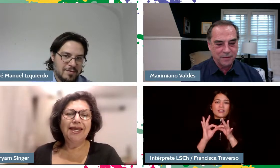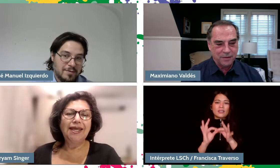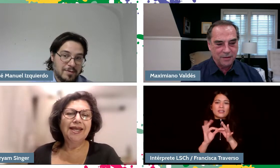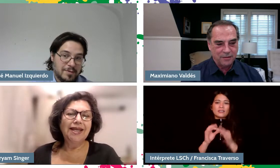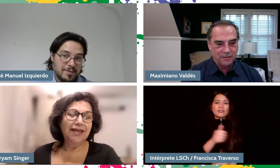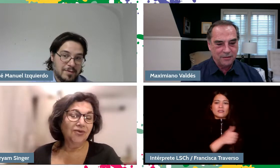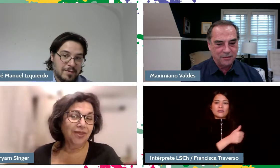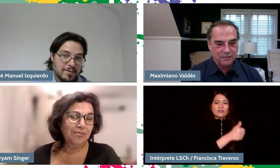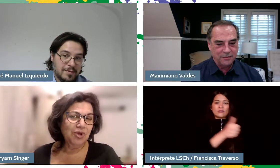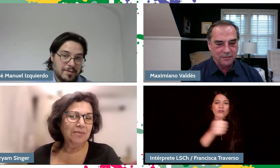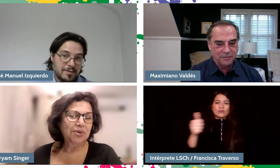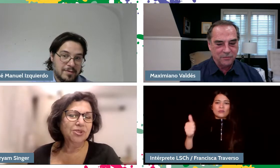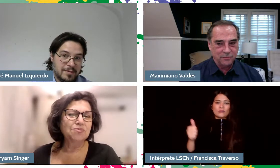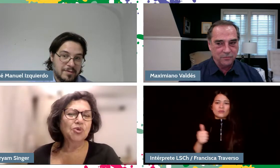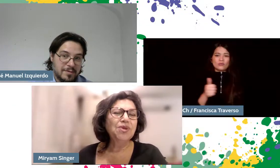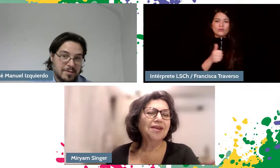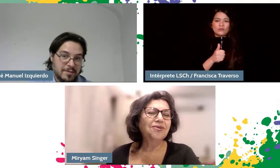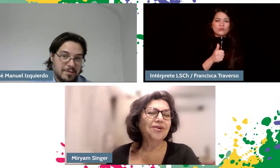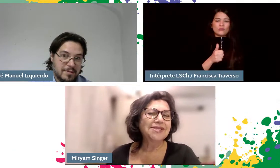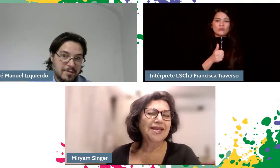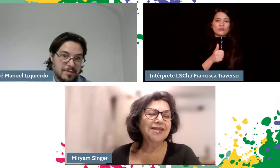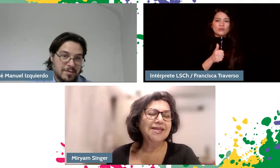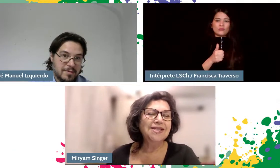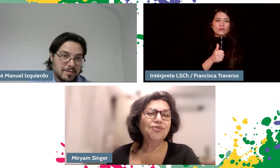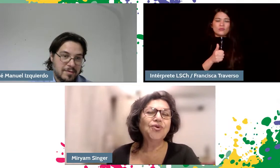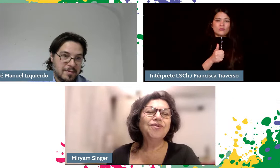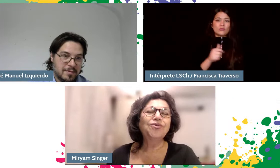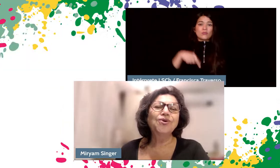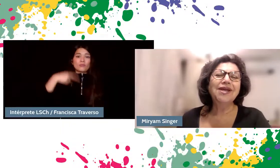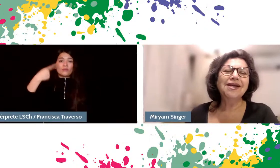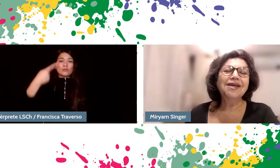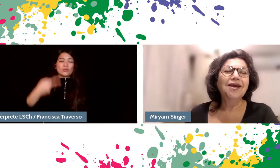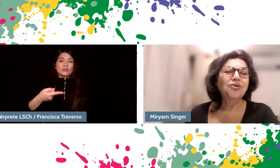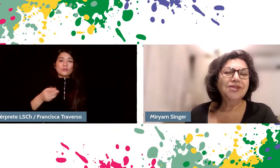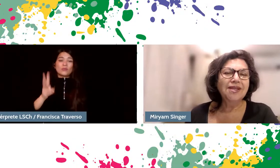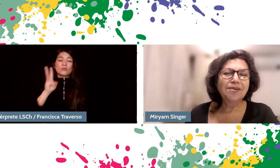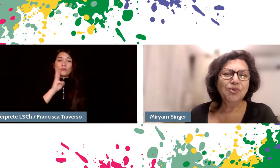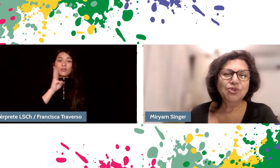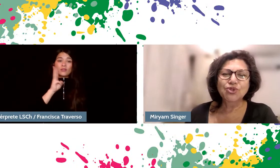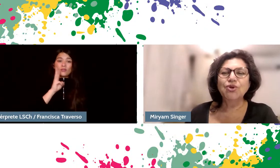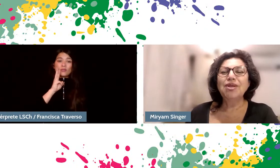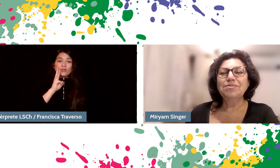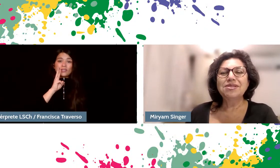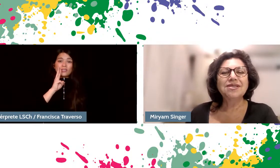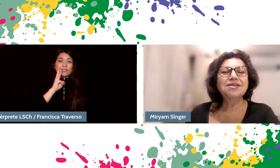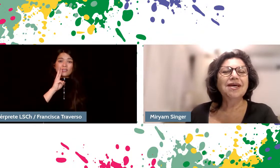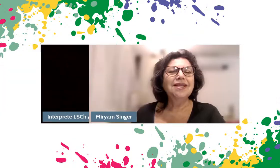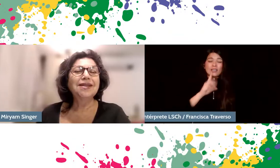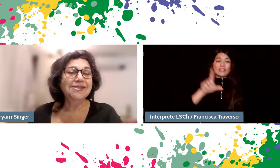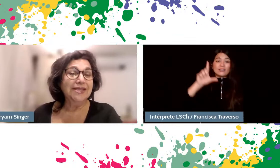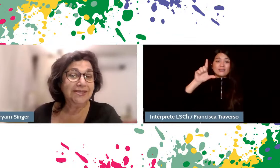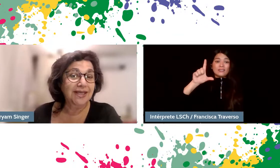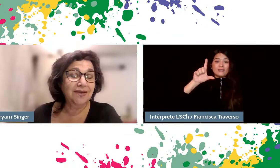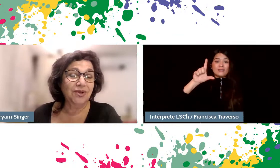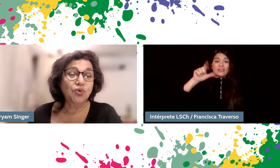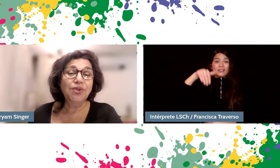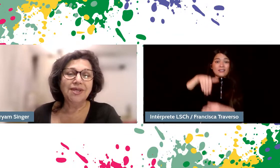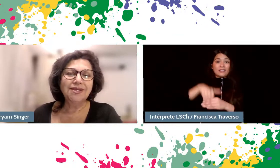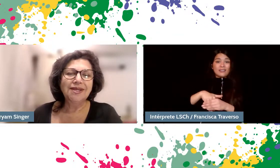and we remind you that next Wednesday at 7:00 p.m. we will have the presence of Cecilia Vicuna,